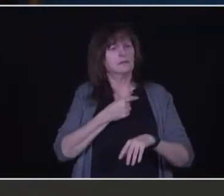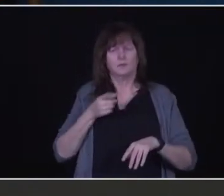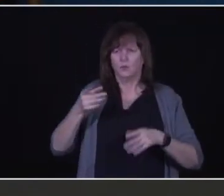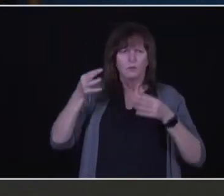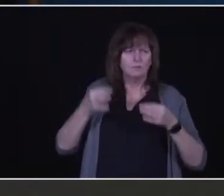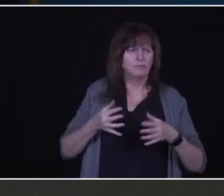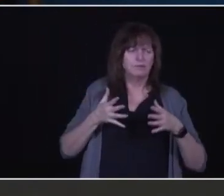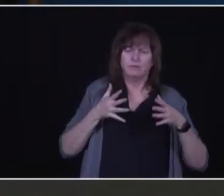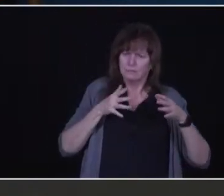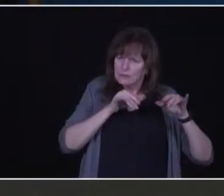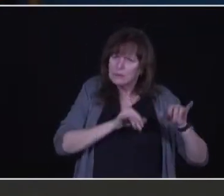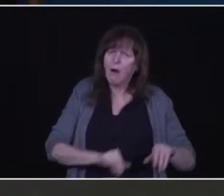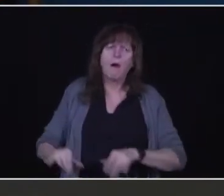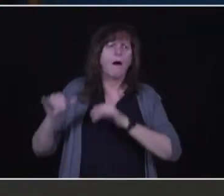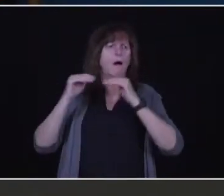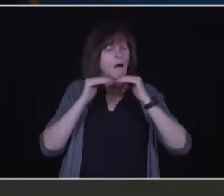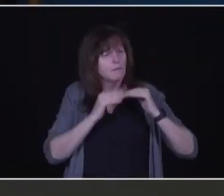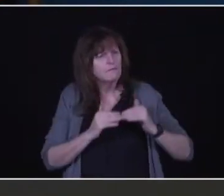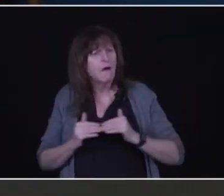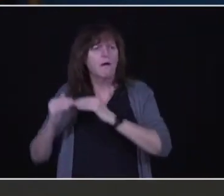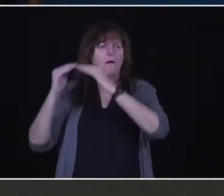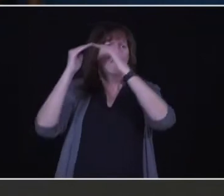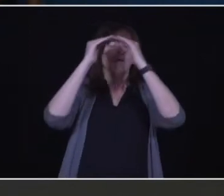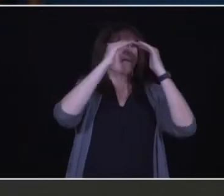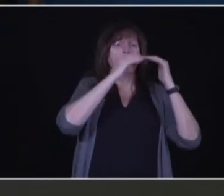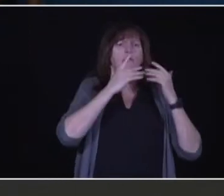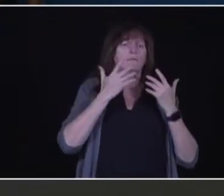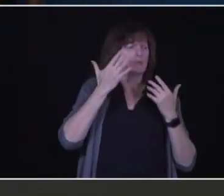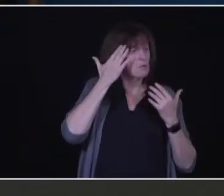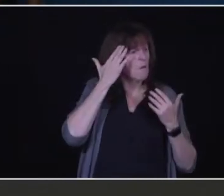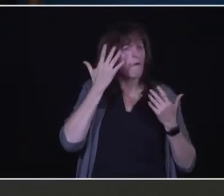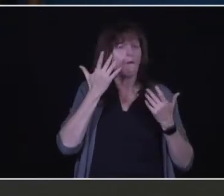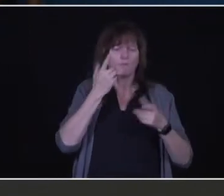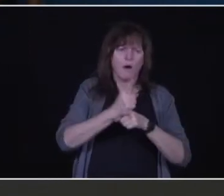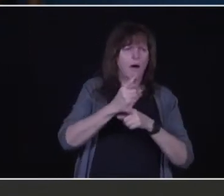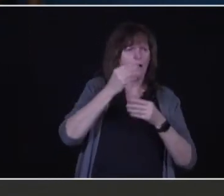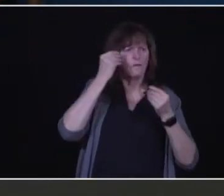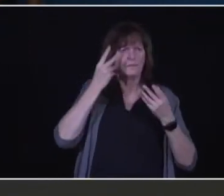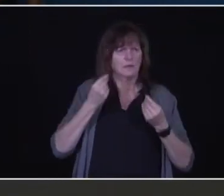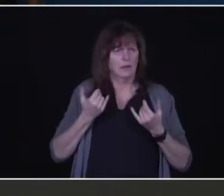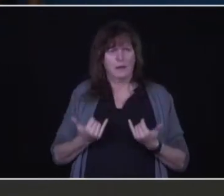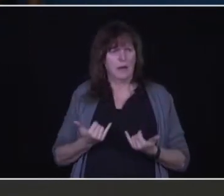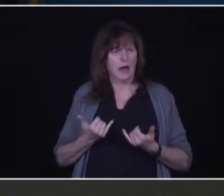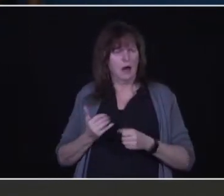province and everyone knows where to go to to get the information as opposed to having to contact